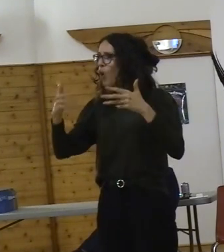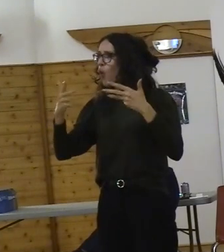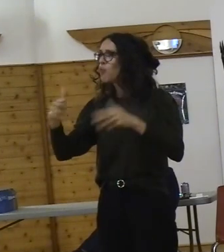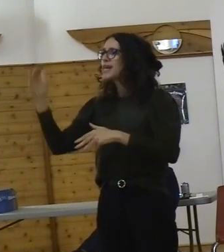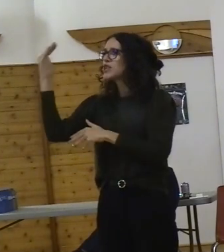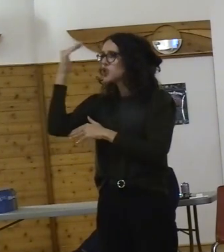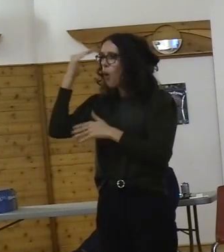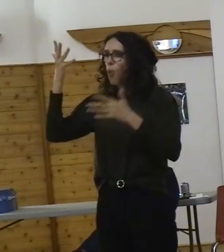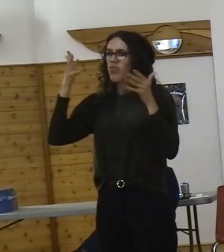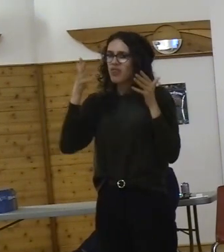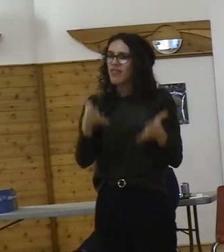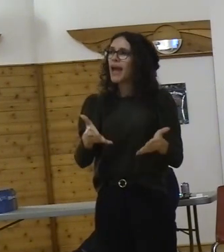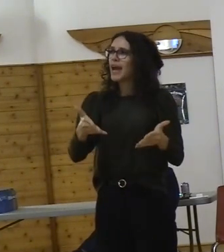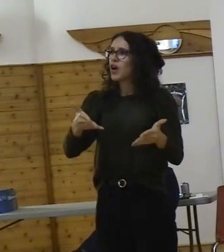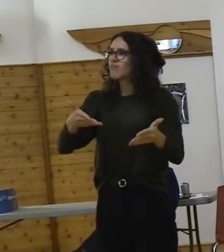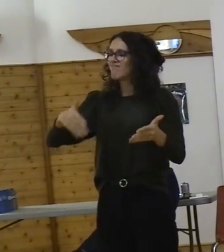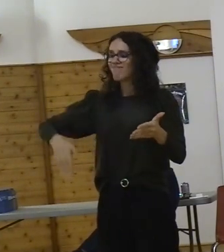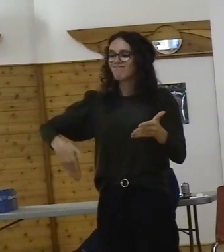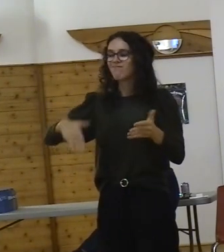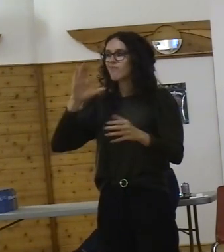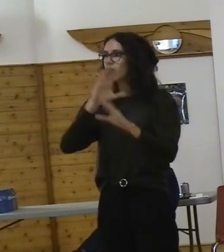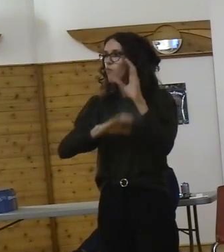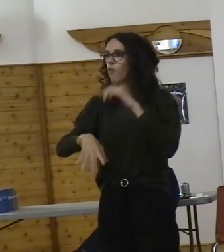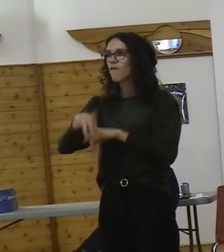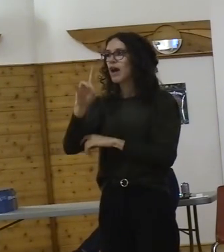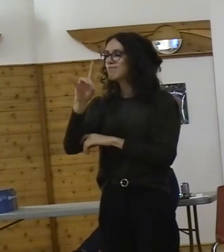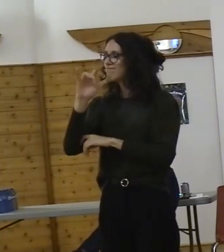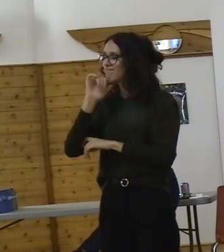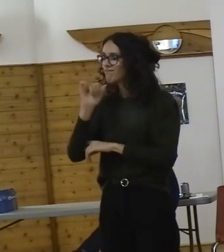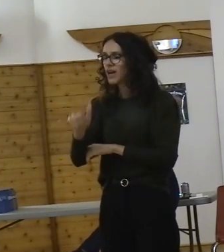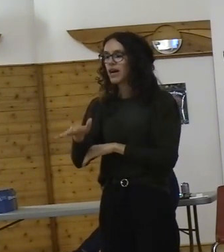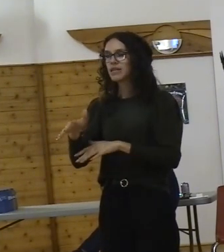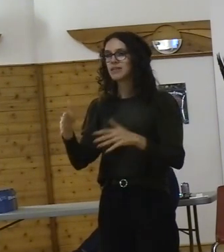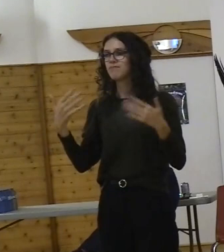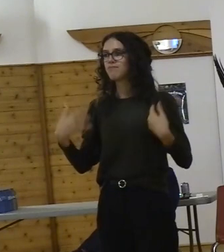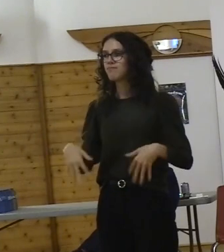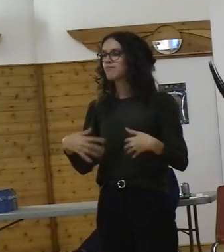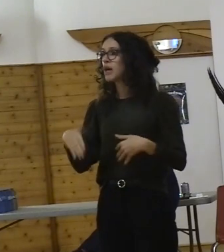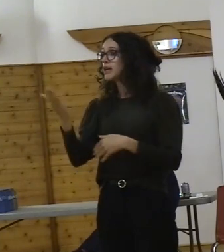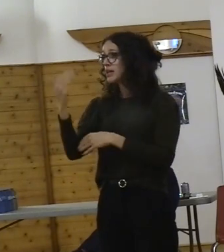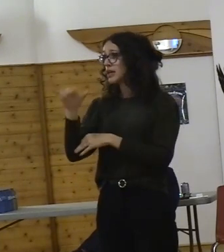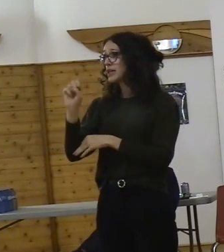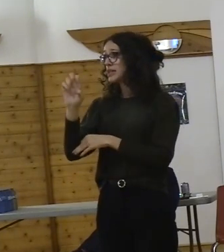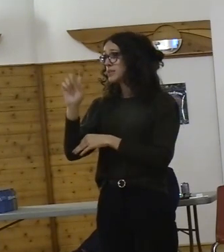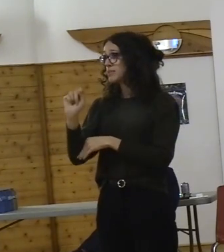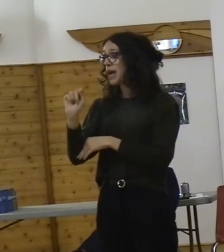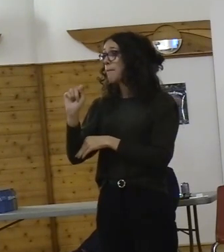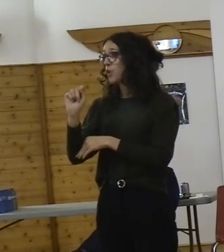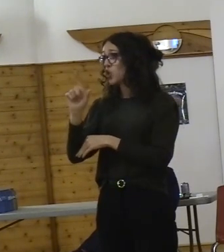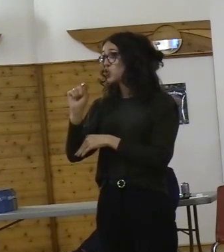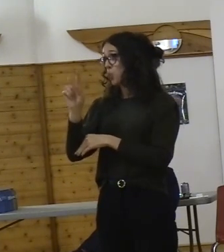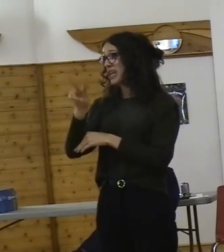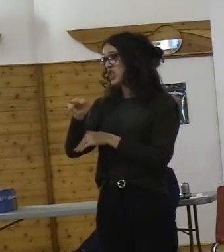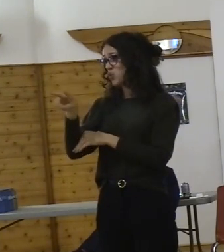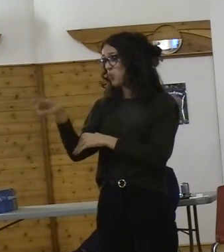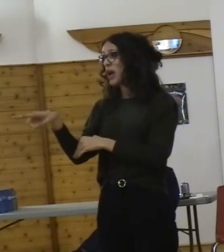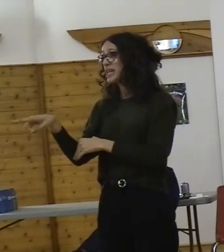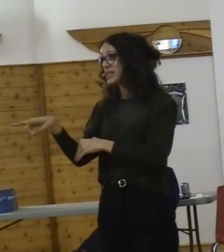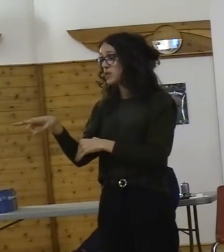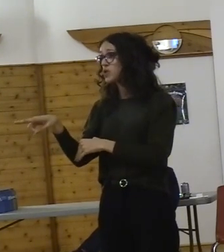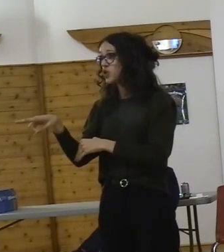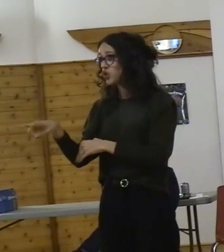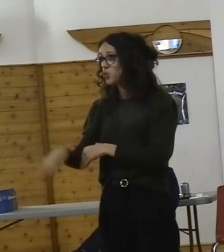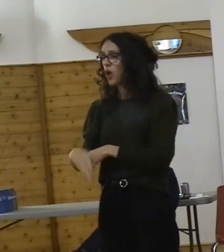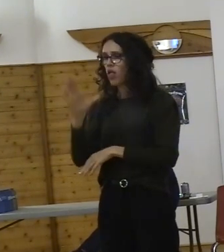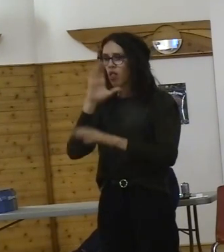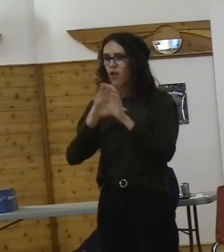September of 2022, Winnipeg Police Homicide Unit take my blood for their National Missing Persons Database.